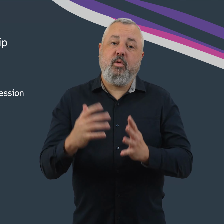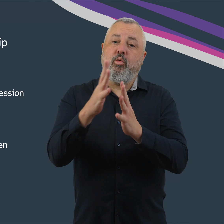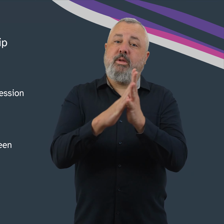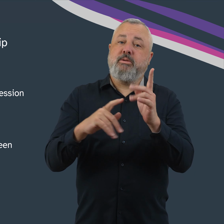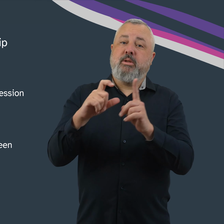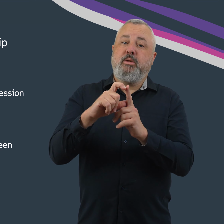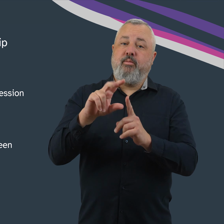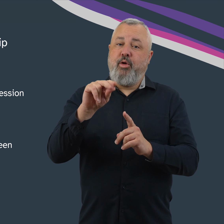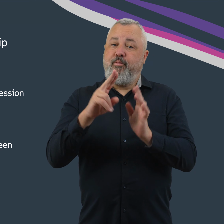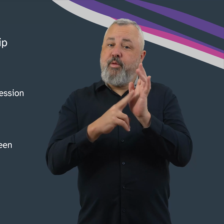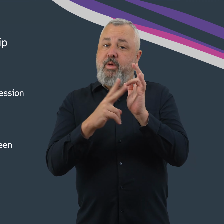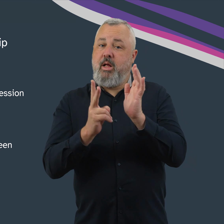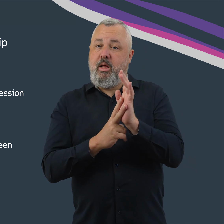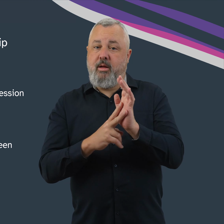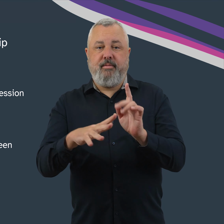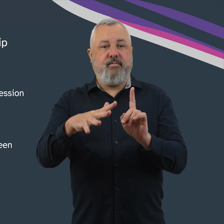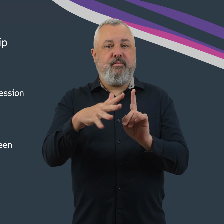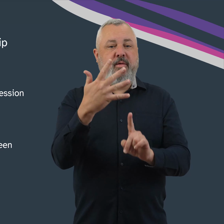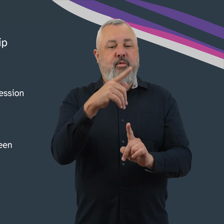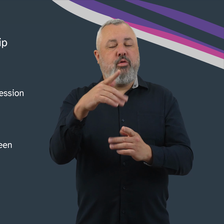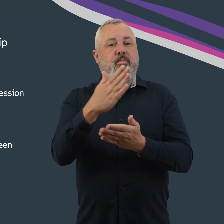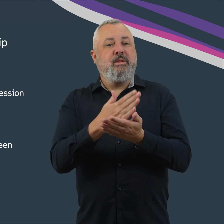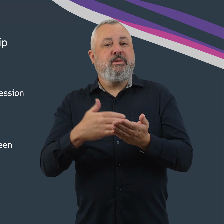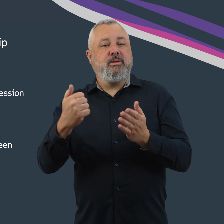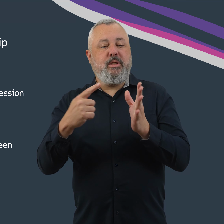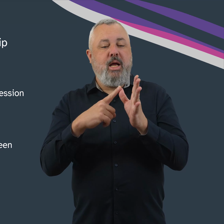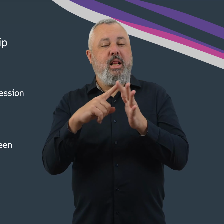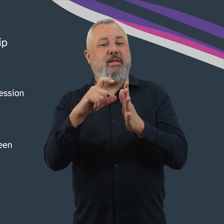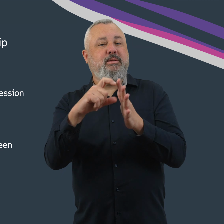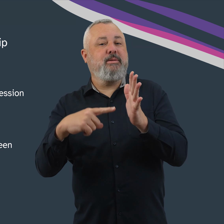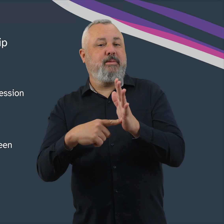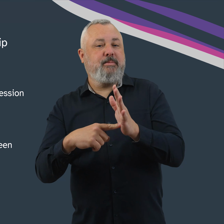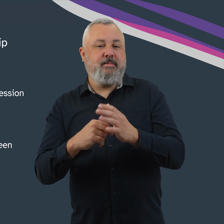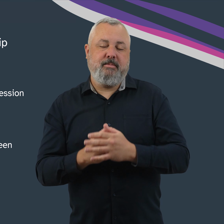Wednesday 12th November between 5pm – 6.30pm AEDT